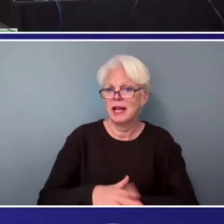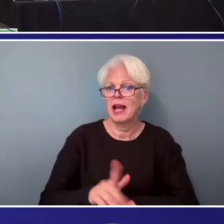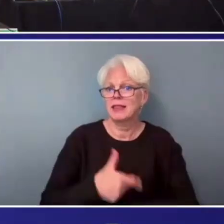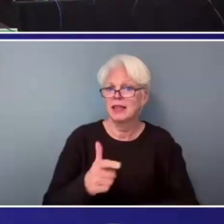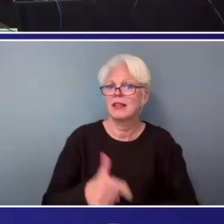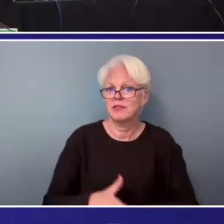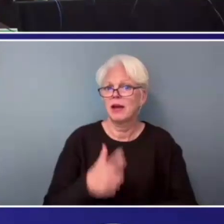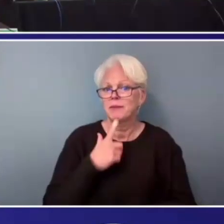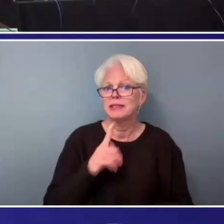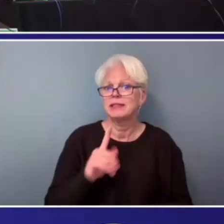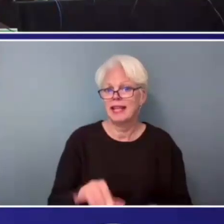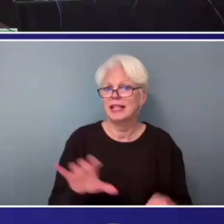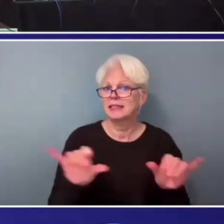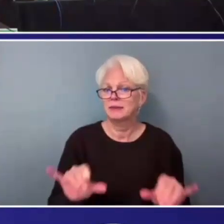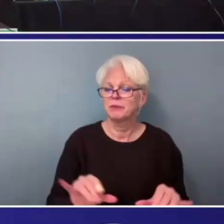I think generally in agreement that there's